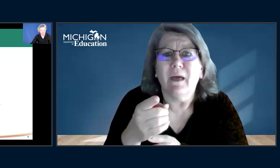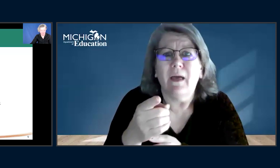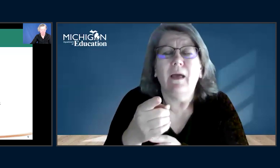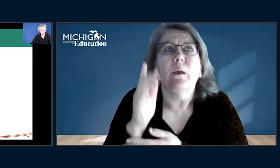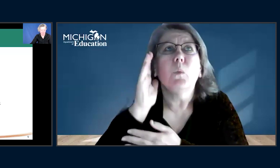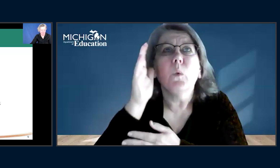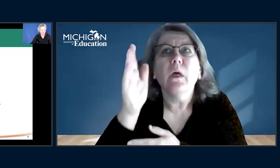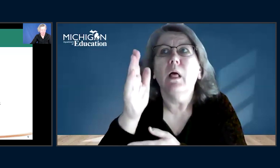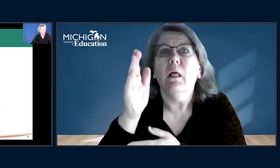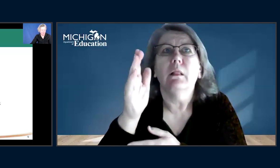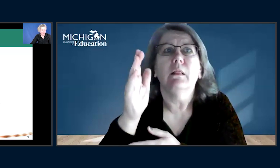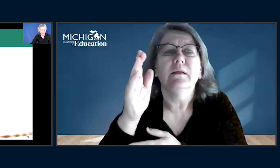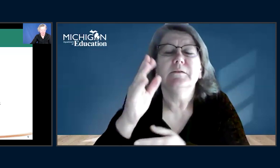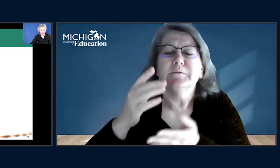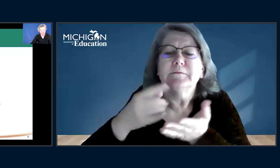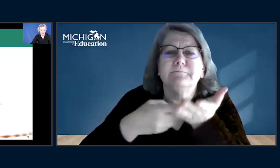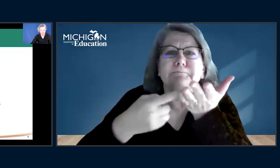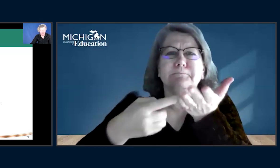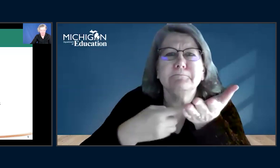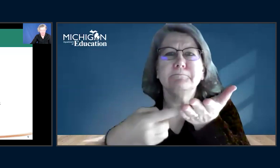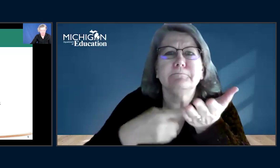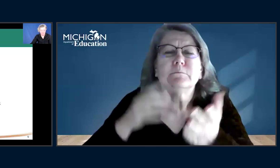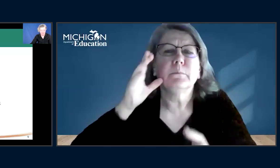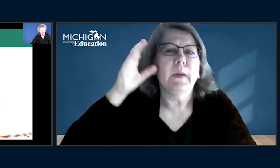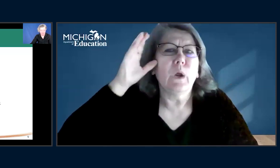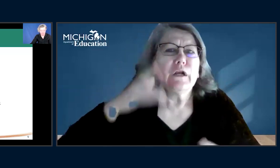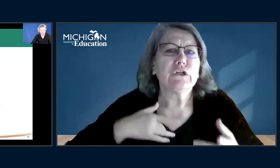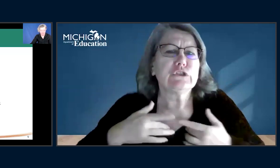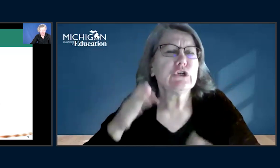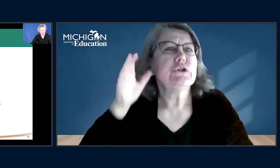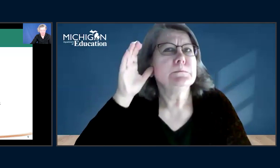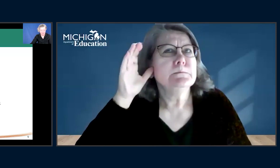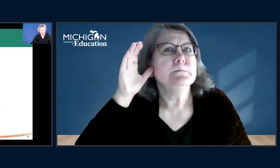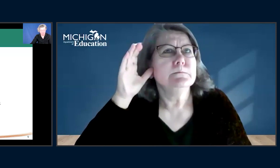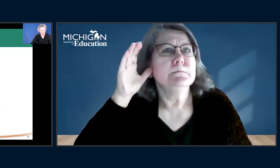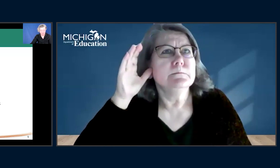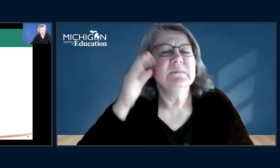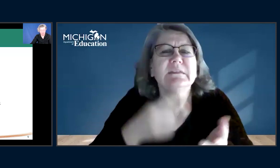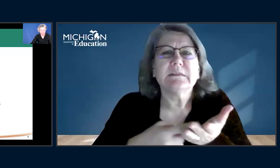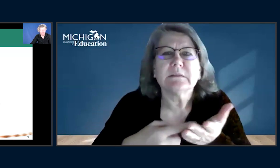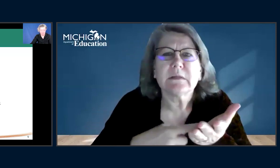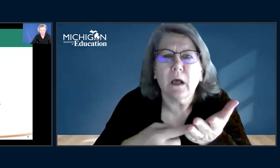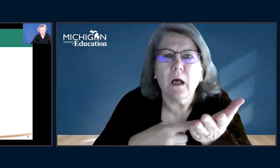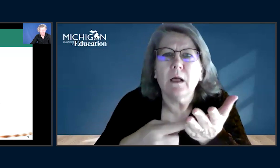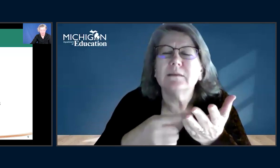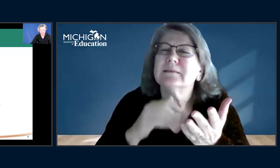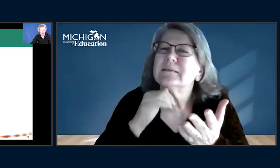Michigan Alliance for Families, and they can discuss those parent concerns and they're the ones